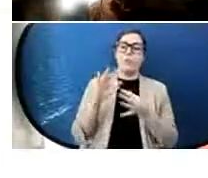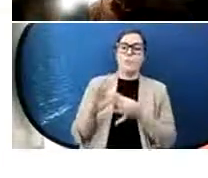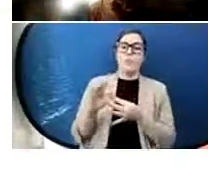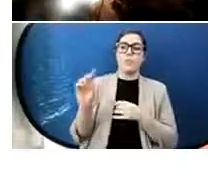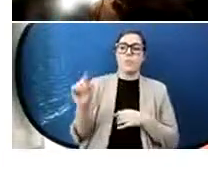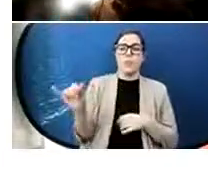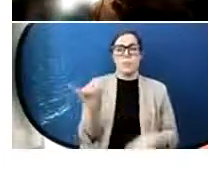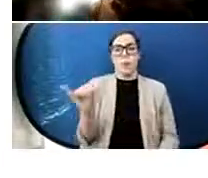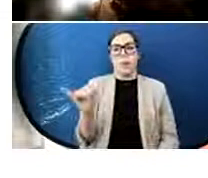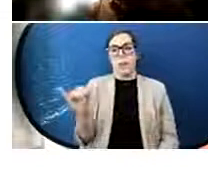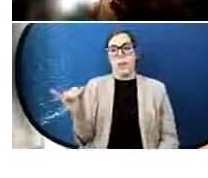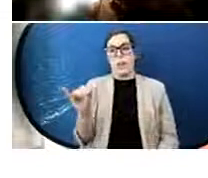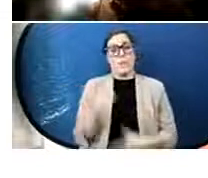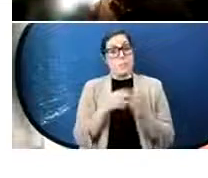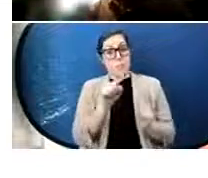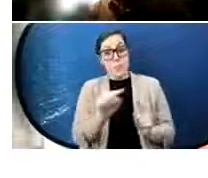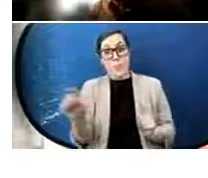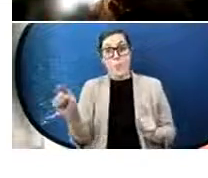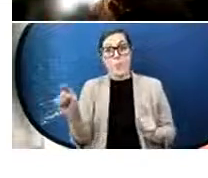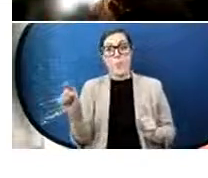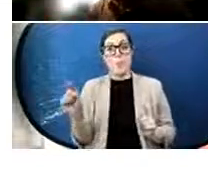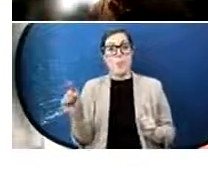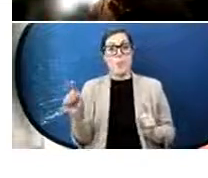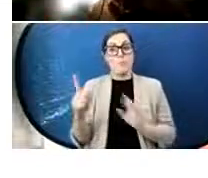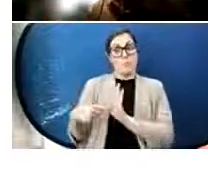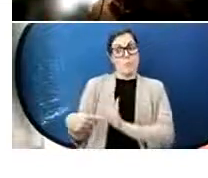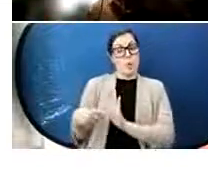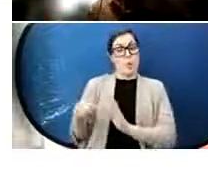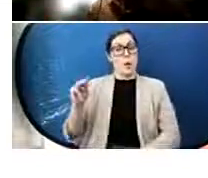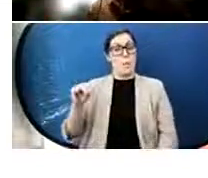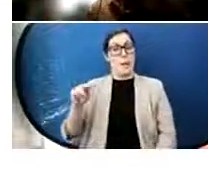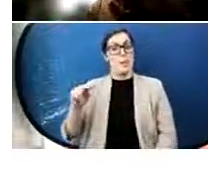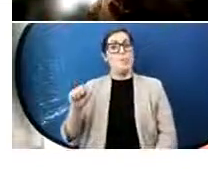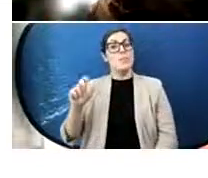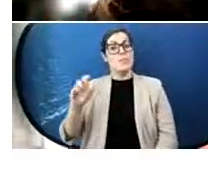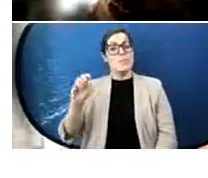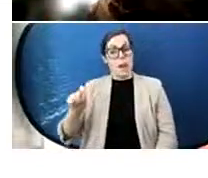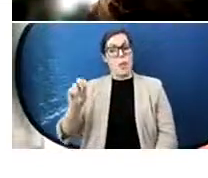and some of you actually also feature MIUSA.org among your resources, so that's really awesome. We